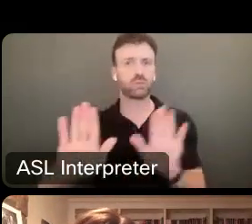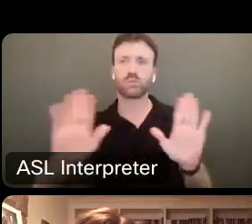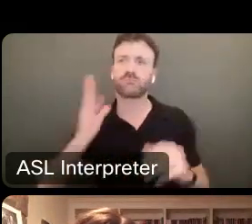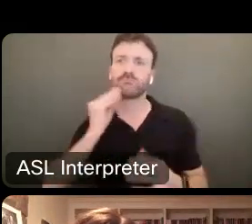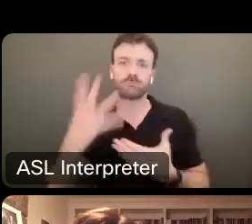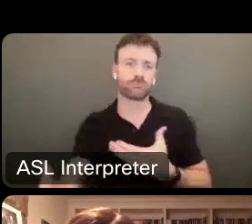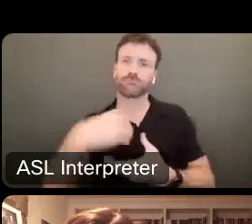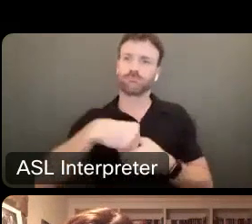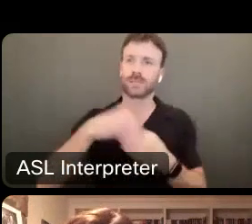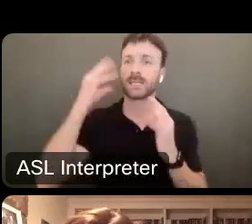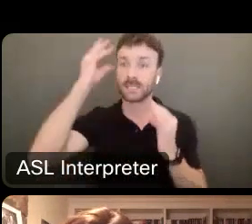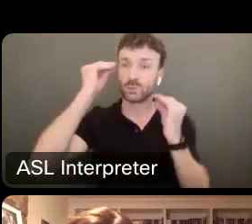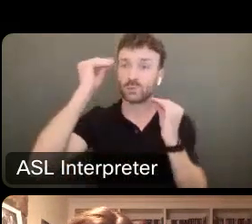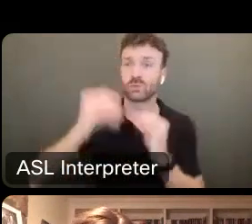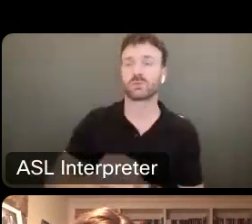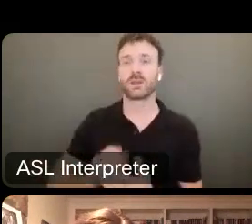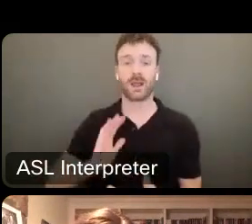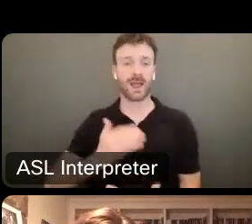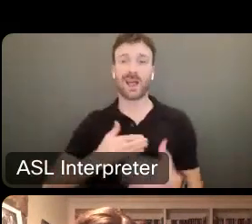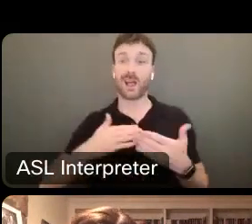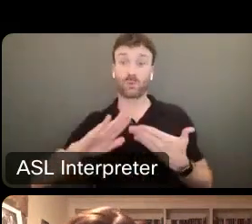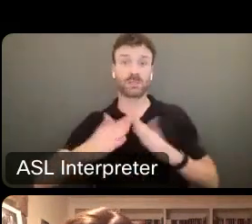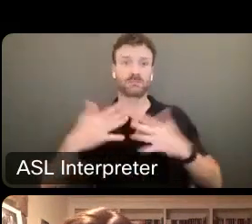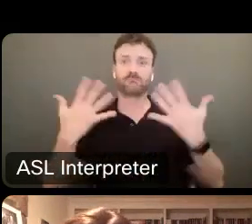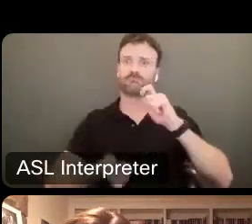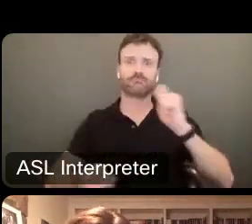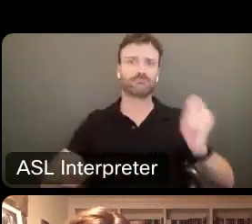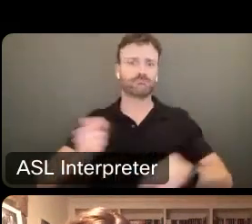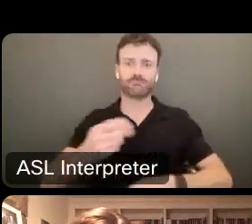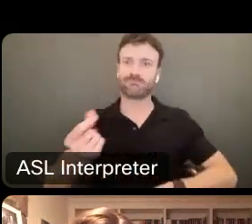And our city is transforming before our eyes. We're growing. We're changing.